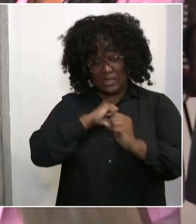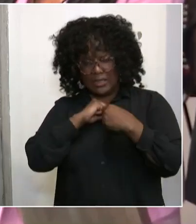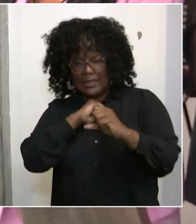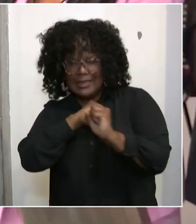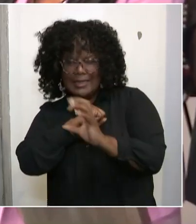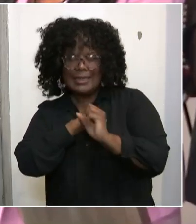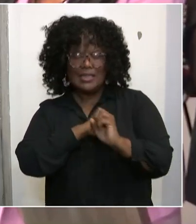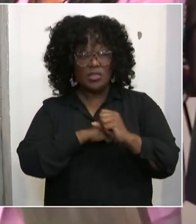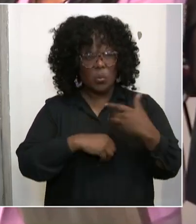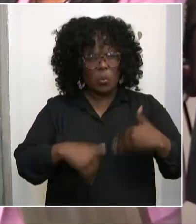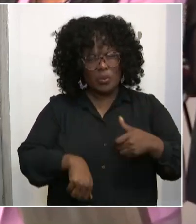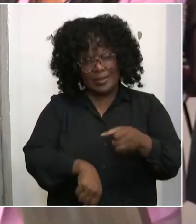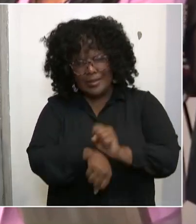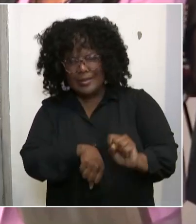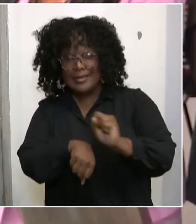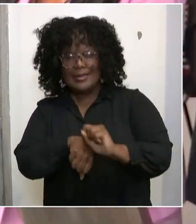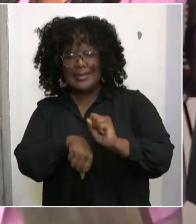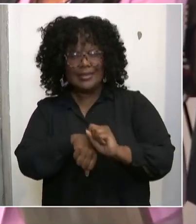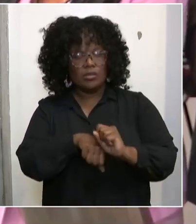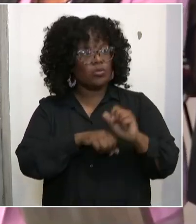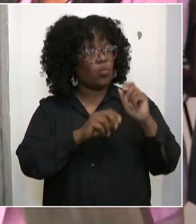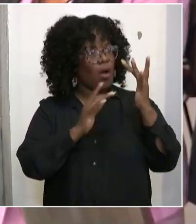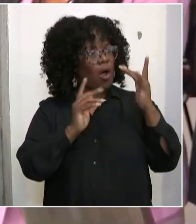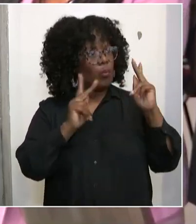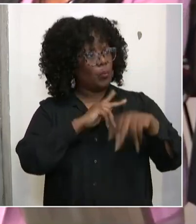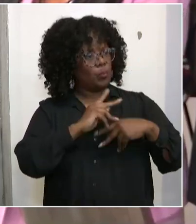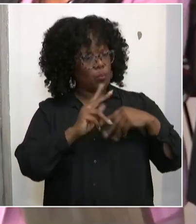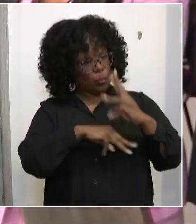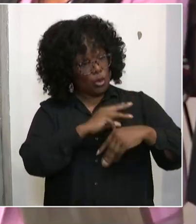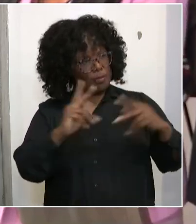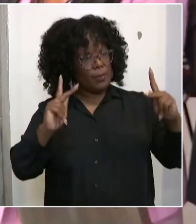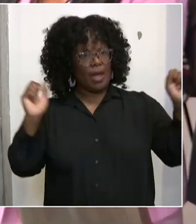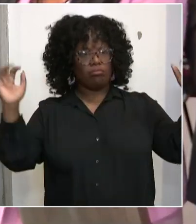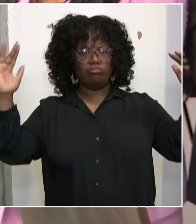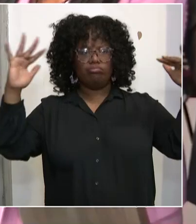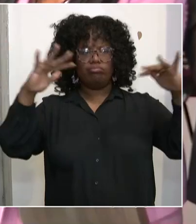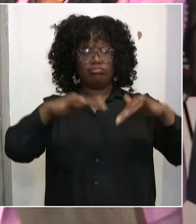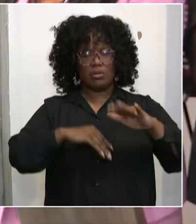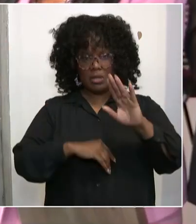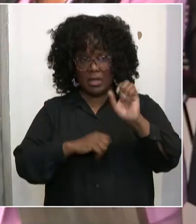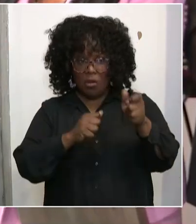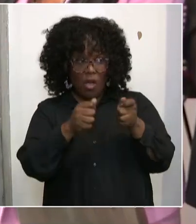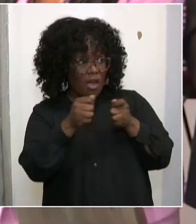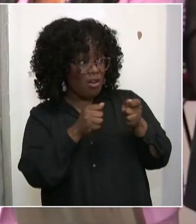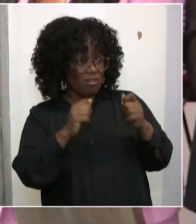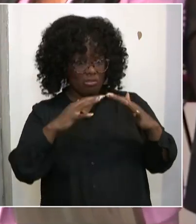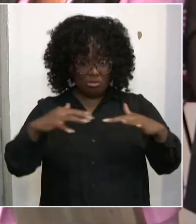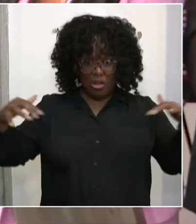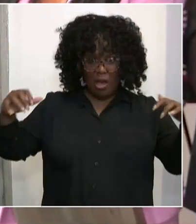Sometimes when we do what we do, people ask, Can we handle the crowds? Do we have the infrastructure? Do we have the hotels, the restaurants?